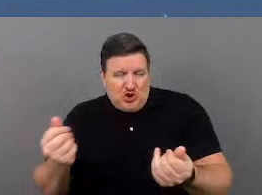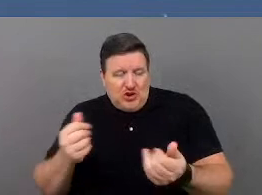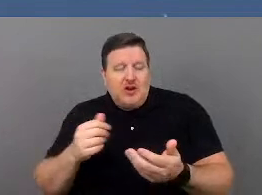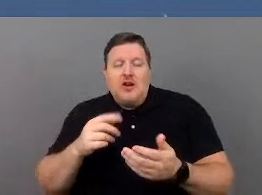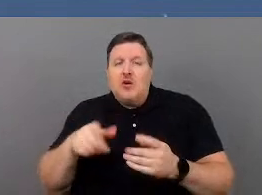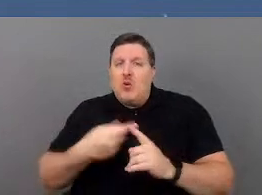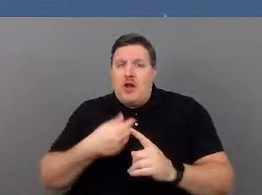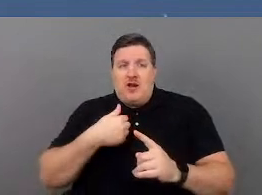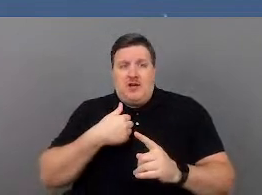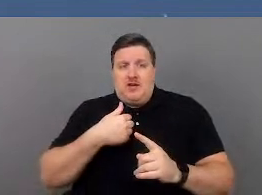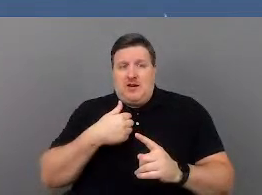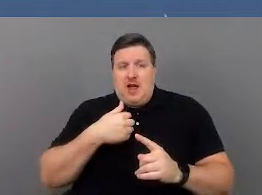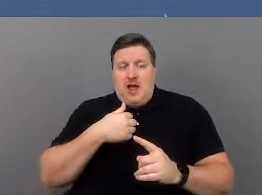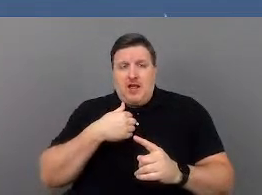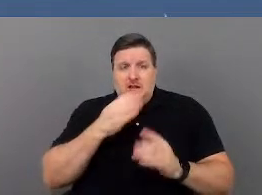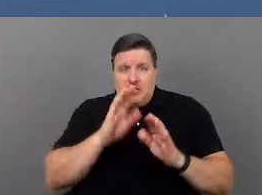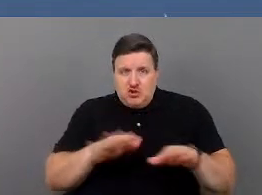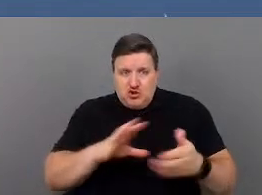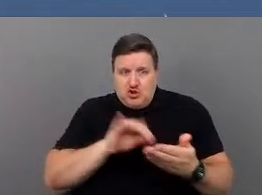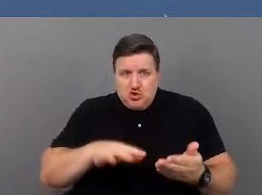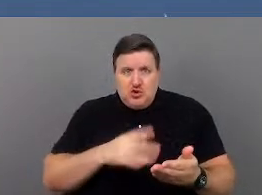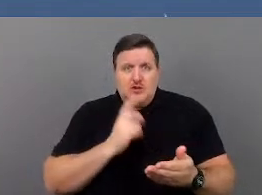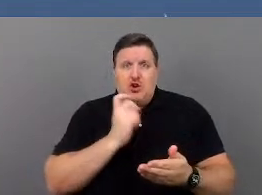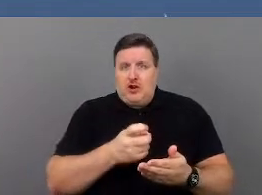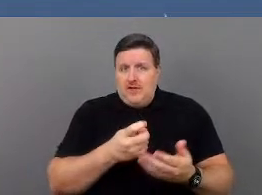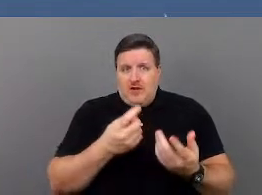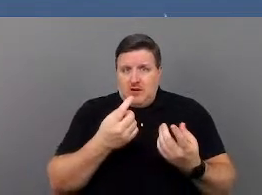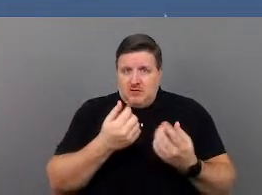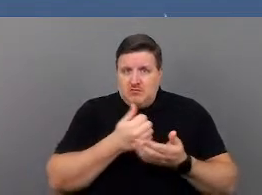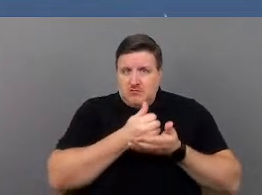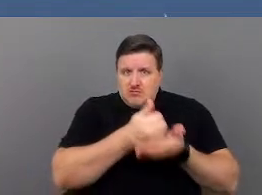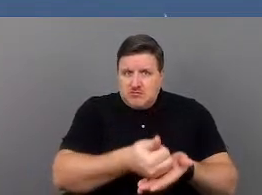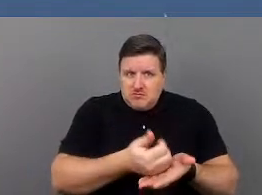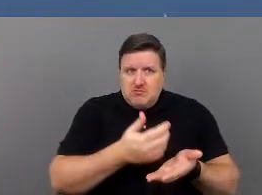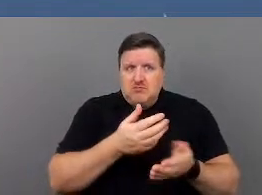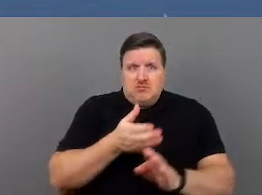MANY OF MY STUDENTS HAVE HAD NEGATIVE AND TRAUMATIC EXPERIENCES WITH THE MPD.